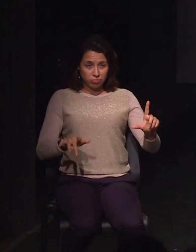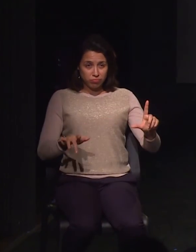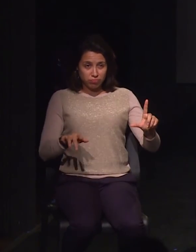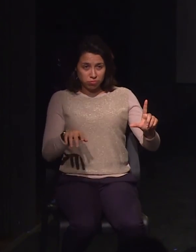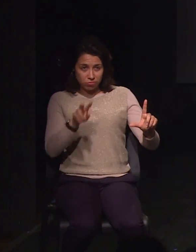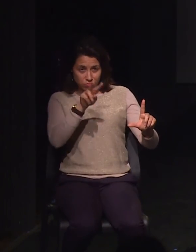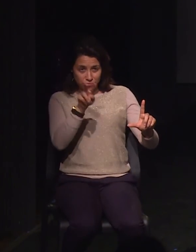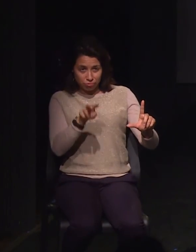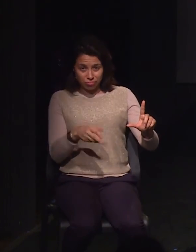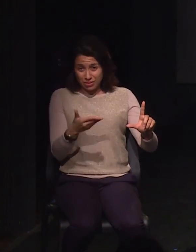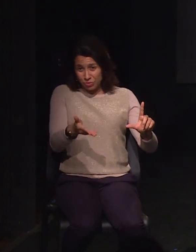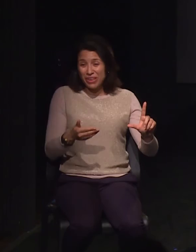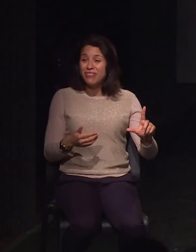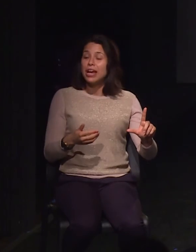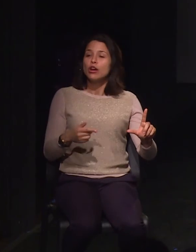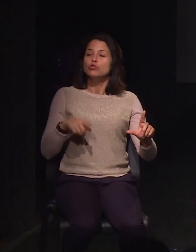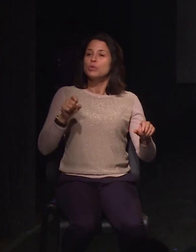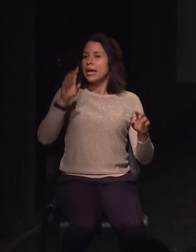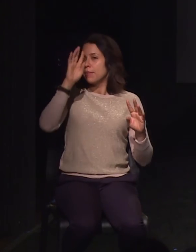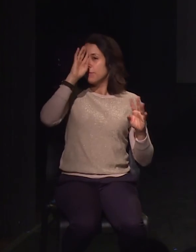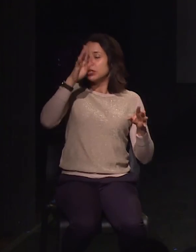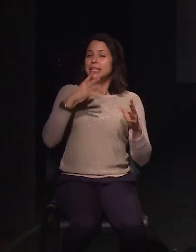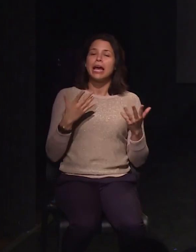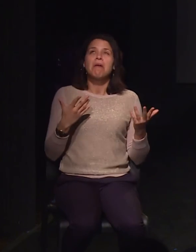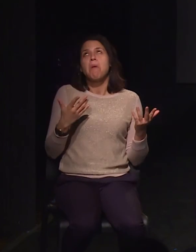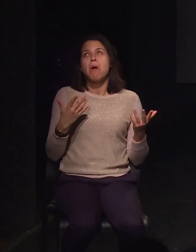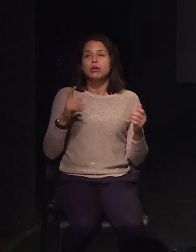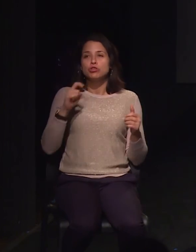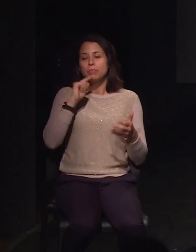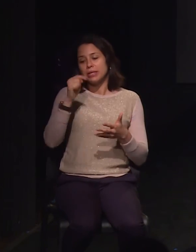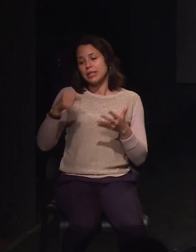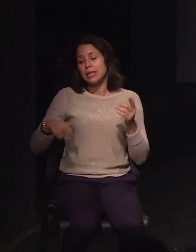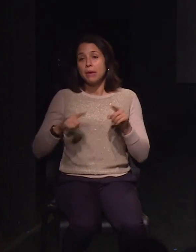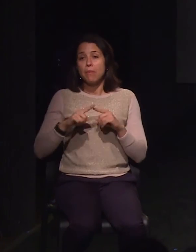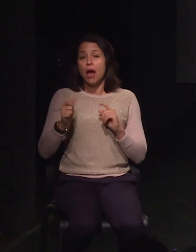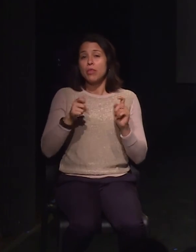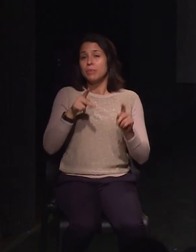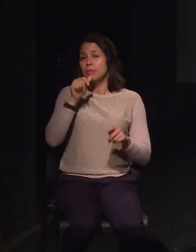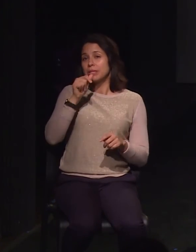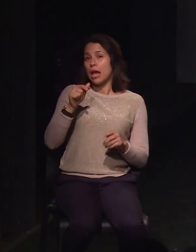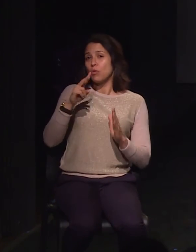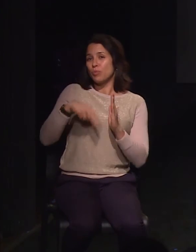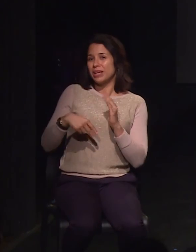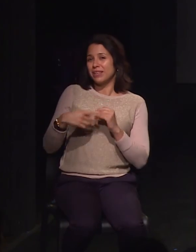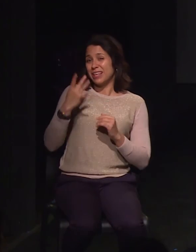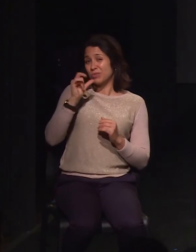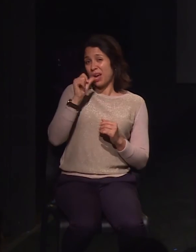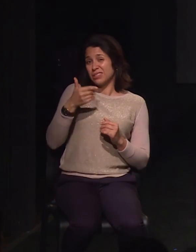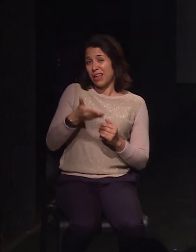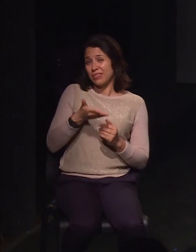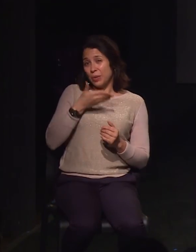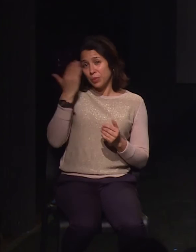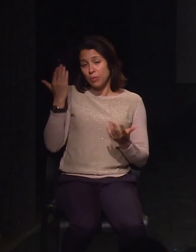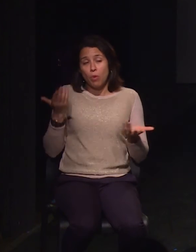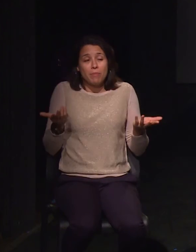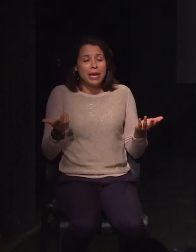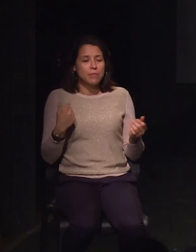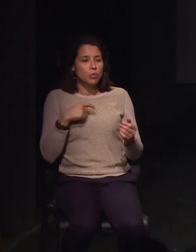So you could pretend you should be reading all of this, but nobody’s reading it, that’s why it’s not there, or maybe, we have to look at it really closely.